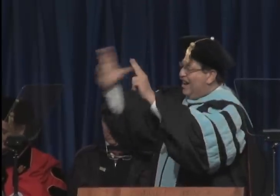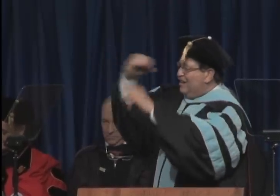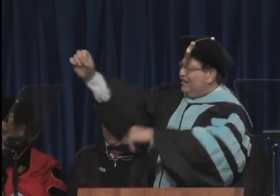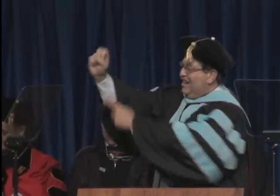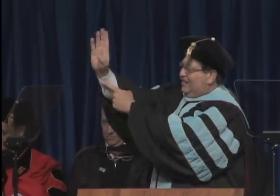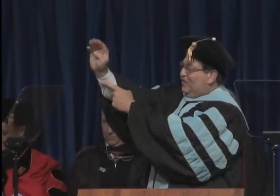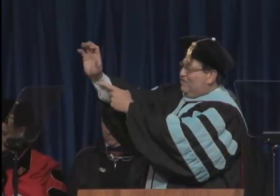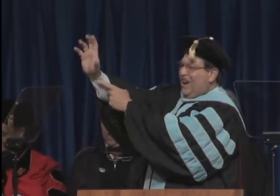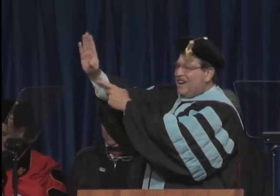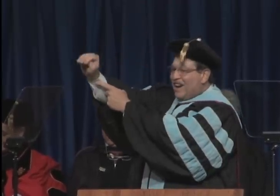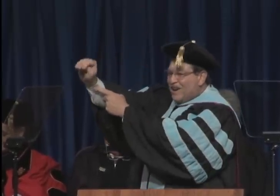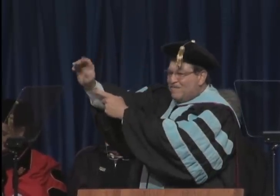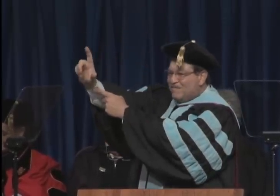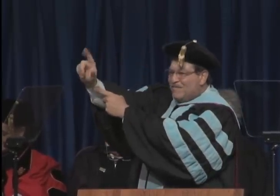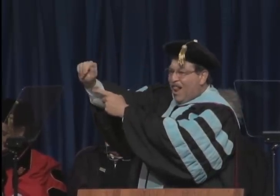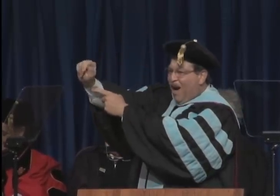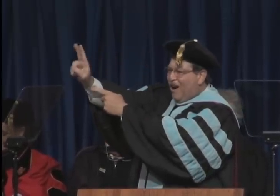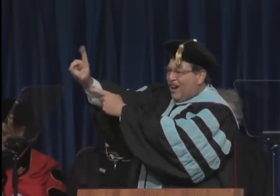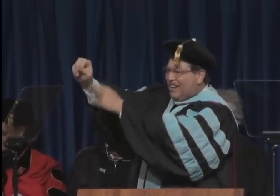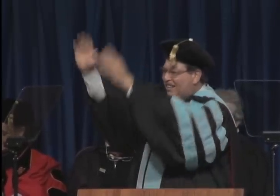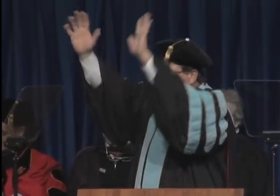Graduating with University Honors, Summa Cum Laude.